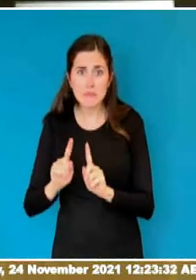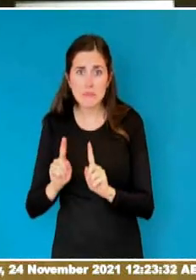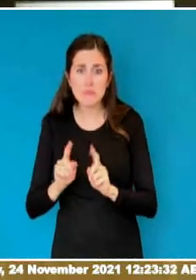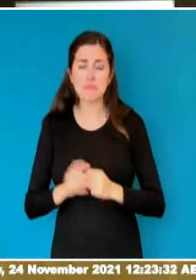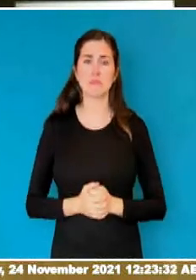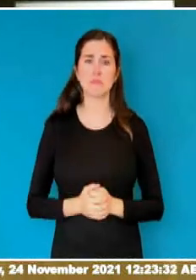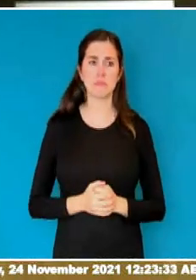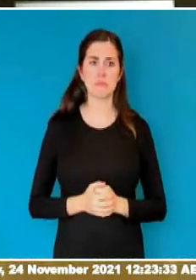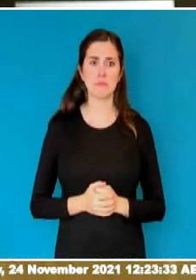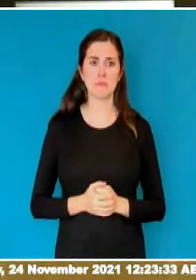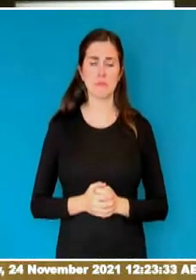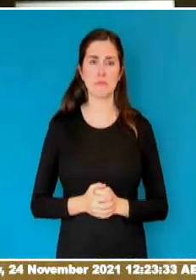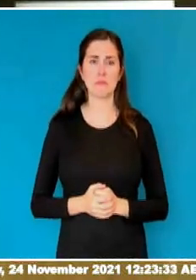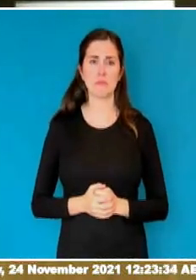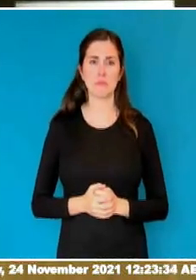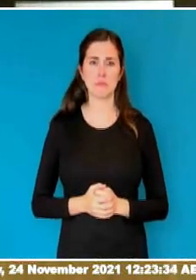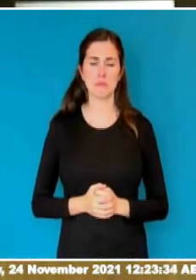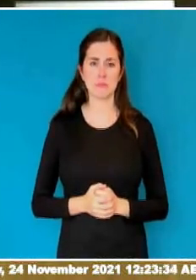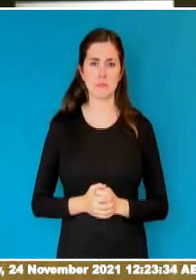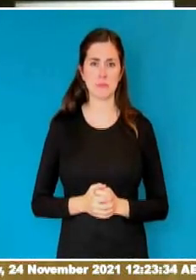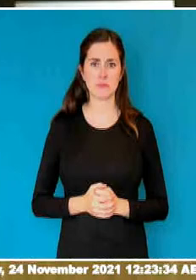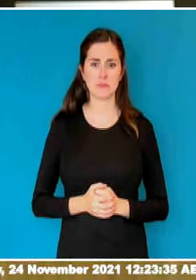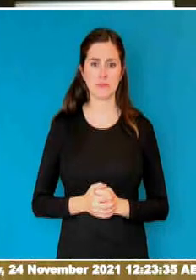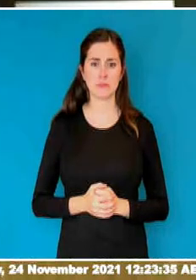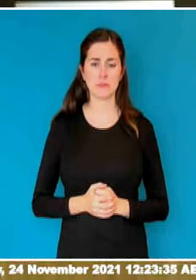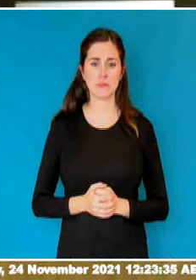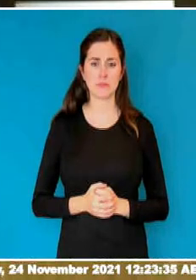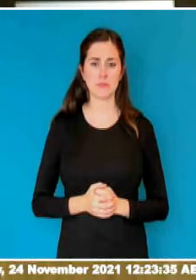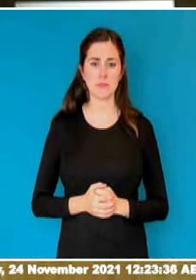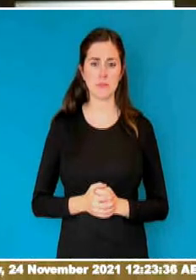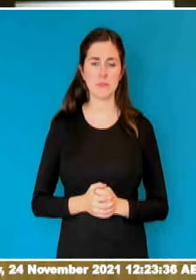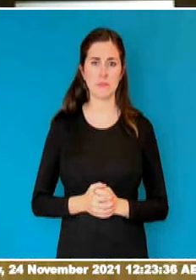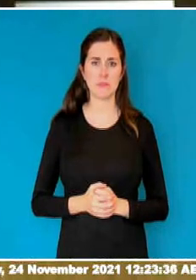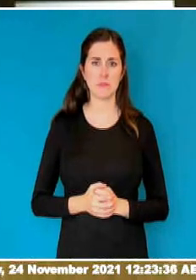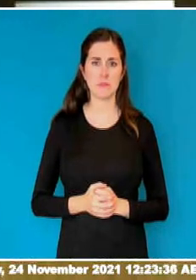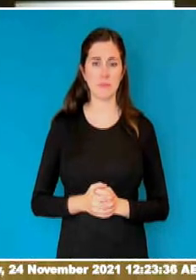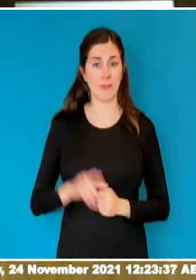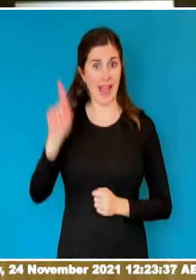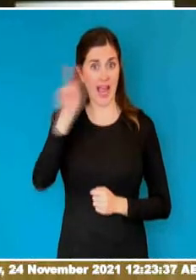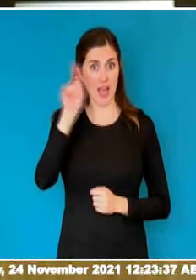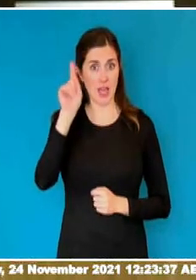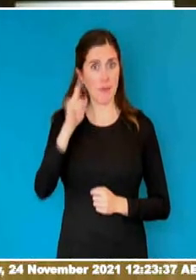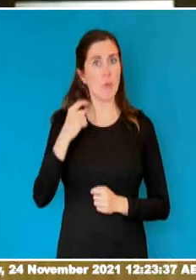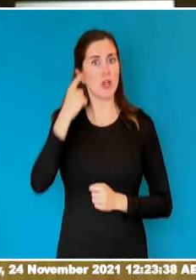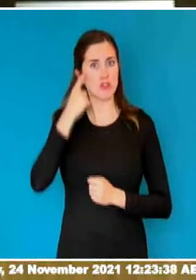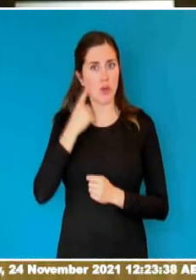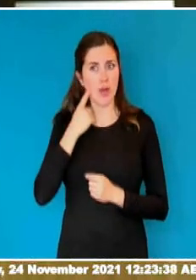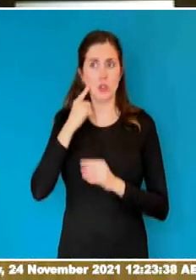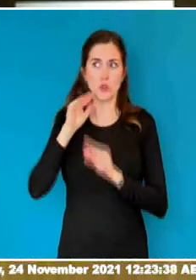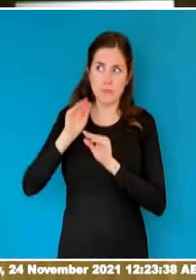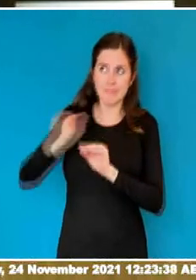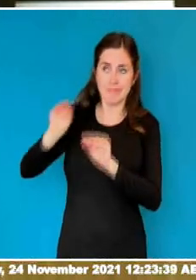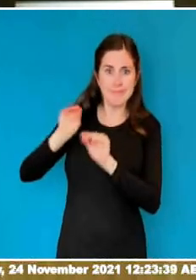So we are continuing our focus on increasing education and awareness of all of our